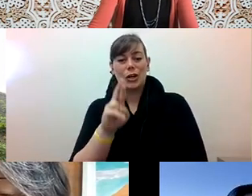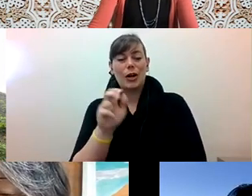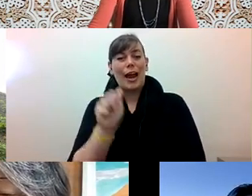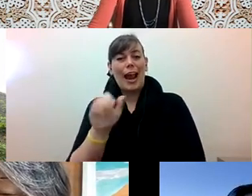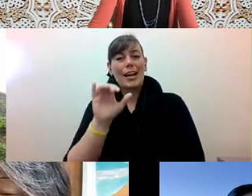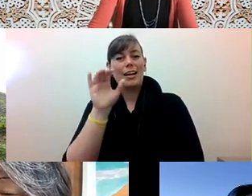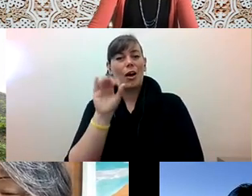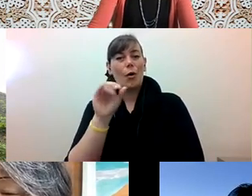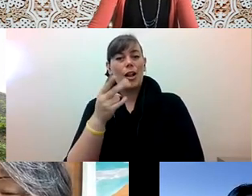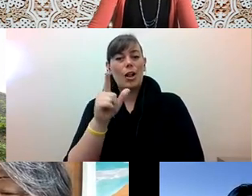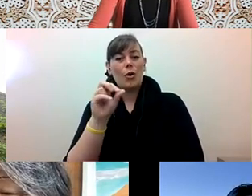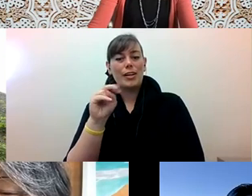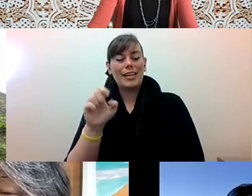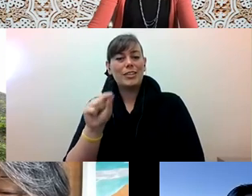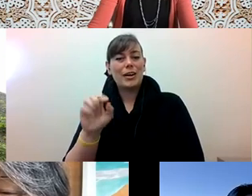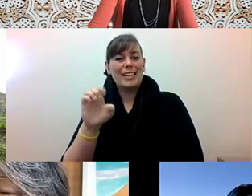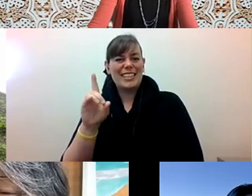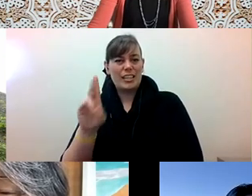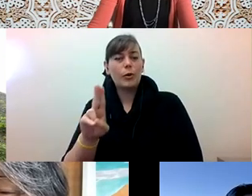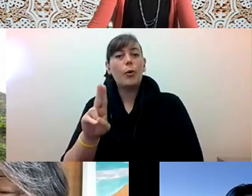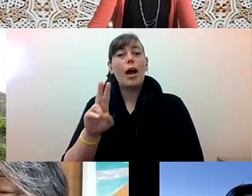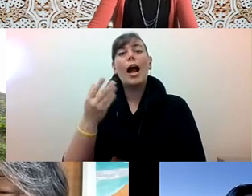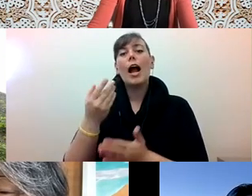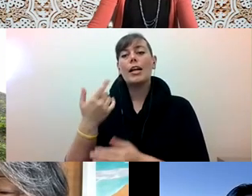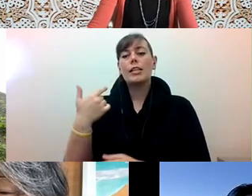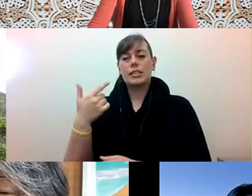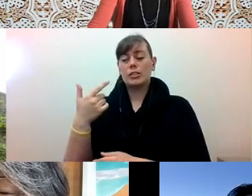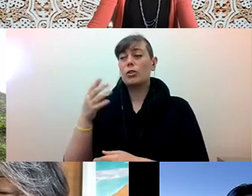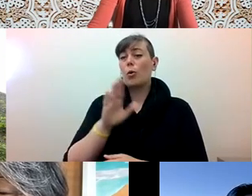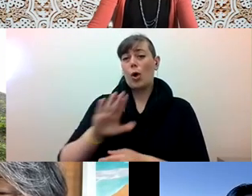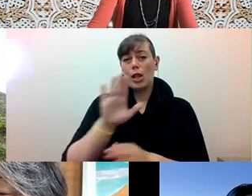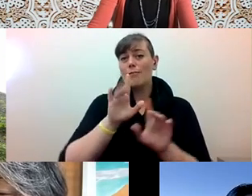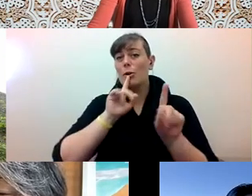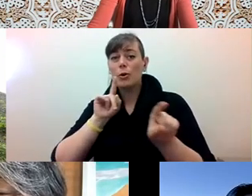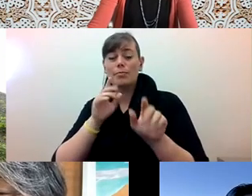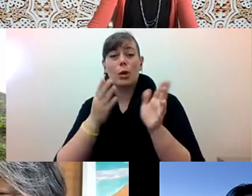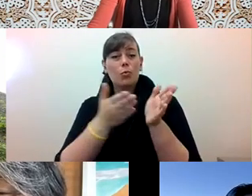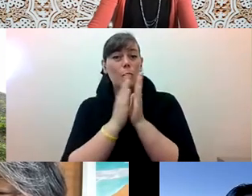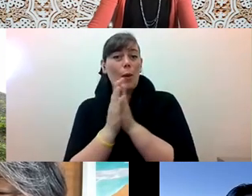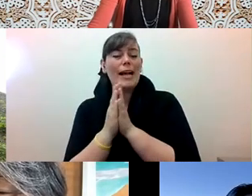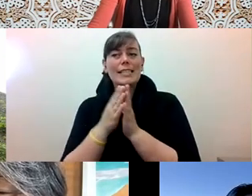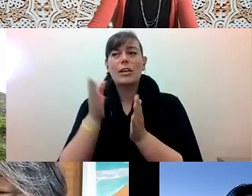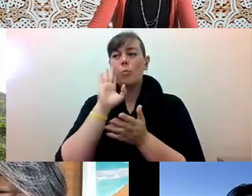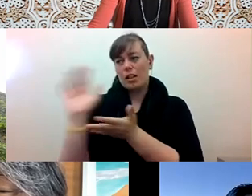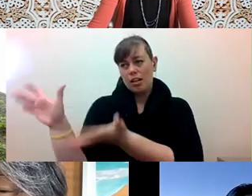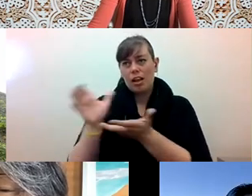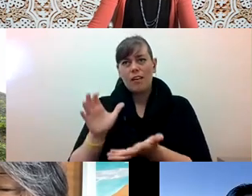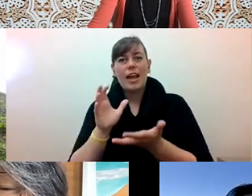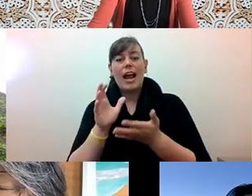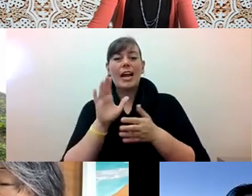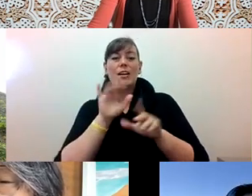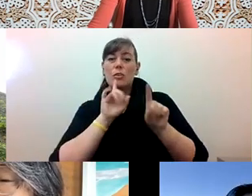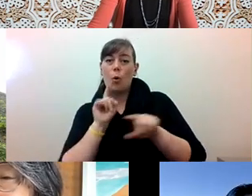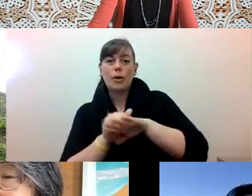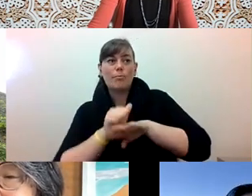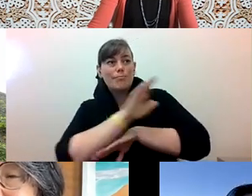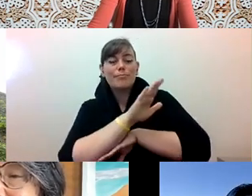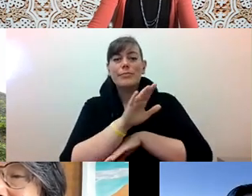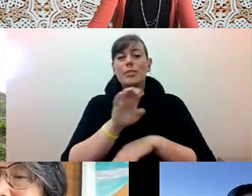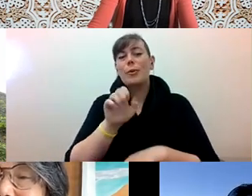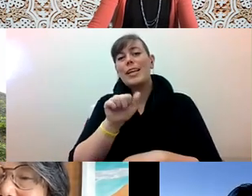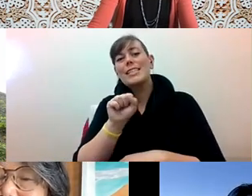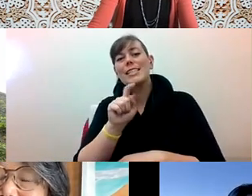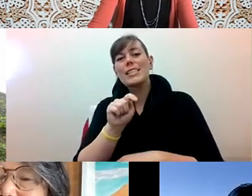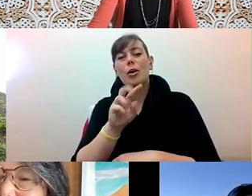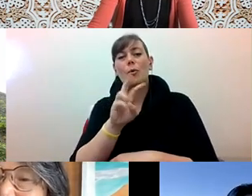Kyle Livie (he/him/his): We'll purchase the book from East Wind, so we want to make sure that everyone, all of our students who want to learn more from this incredible body of activists, can do so.